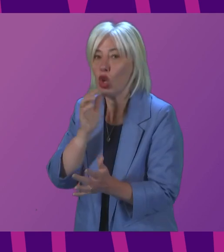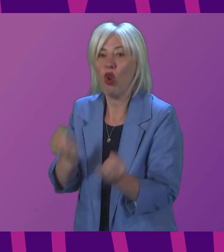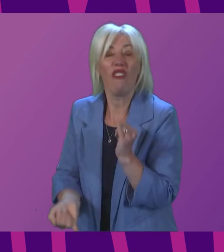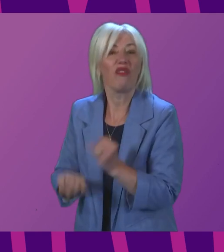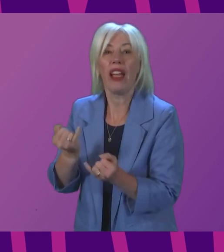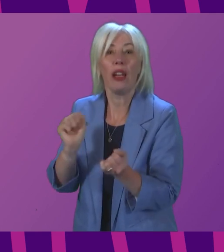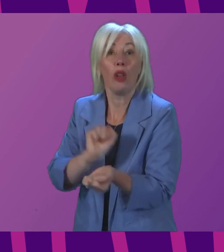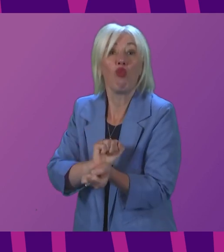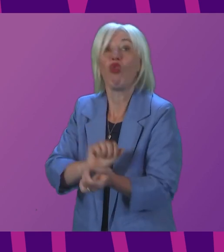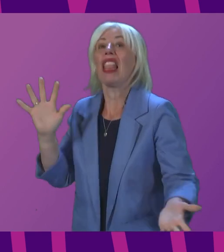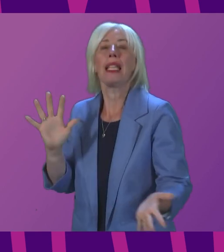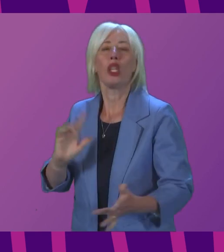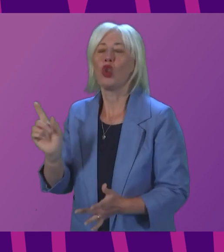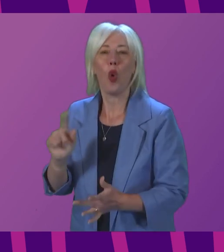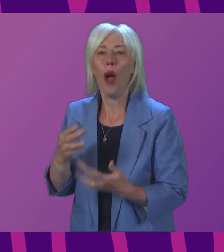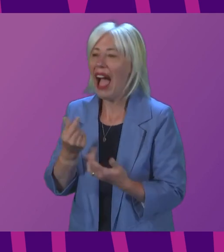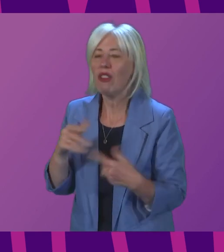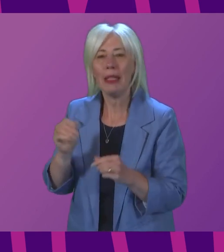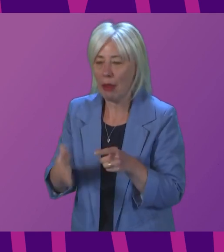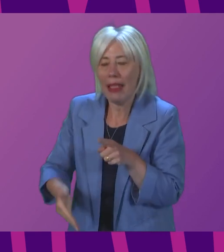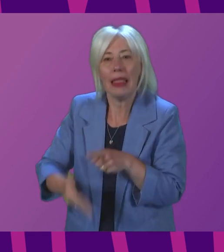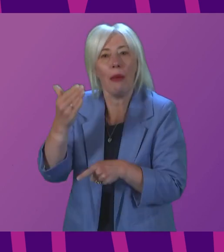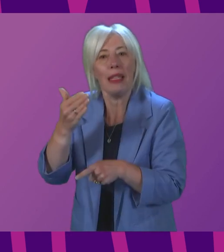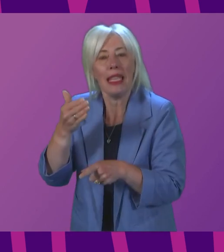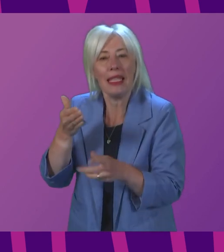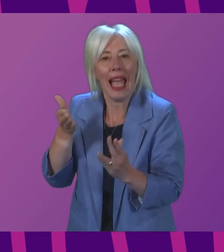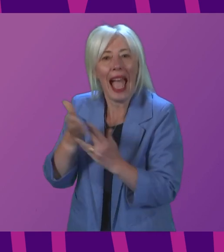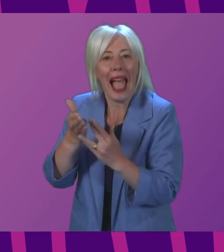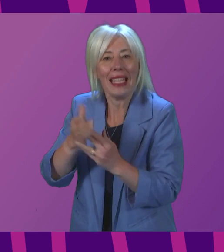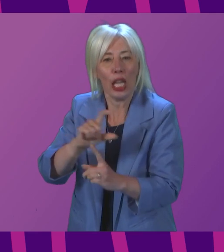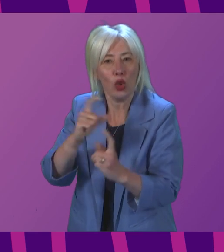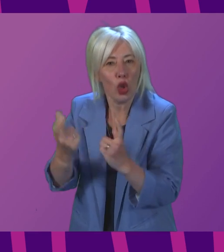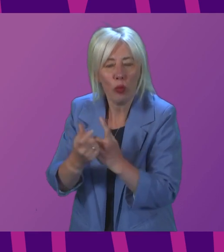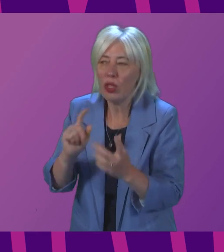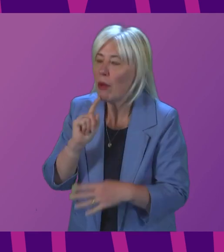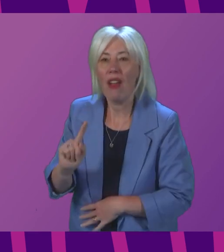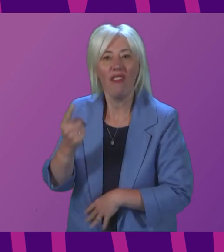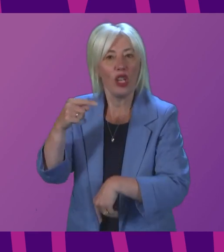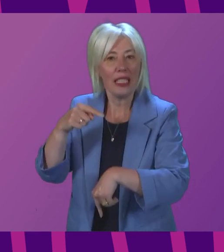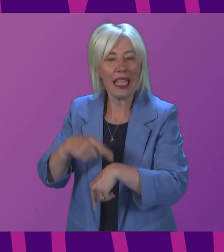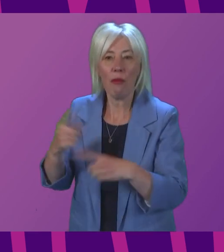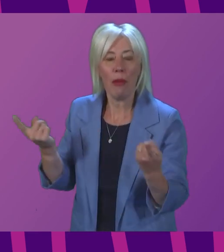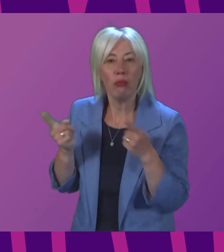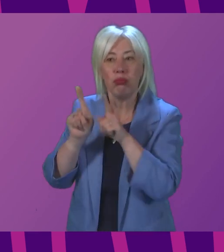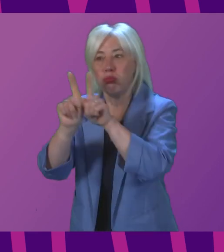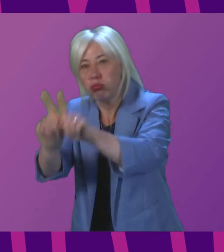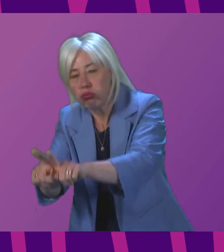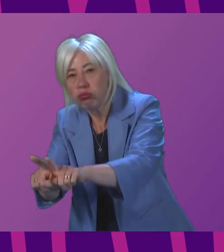is about allowing a prisoner some limited access—often escorted access, perhaps for